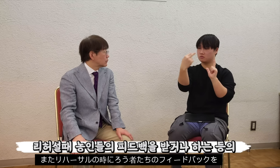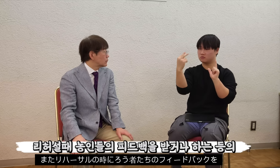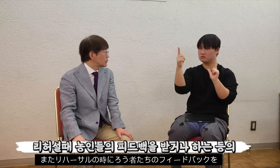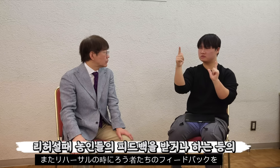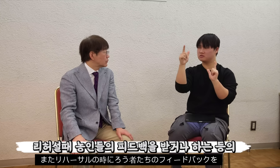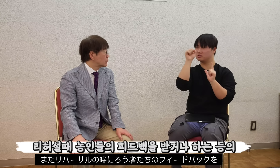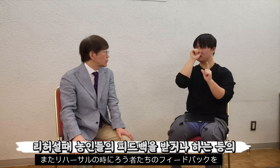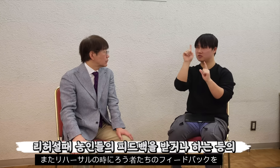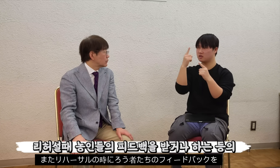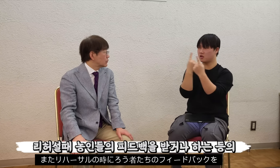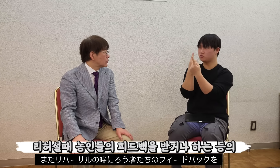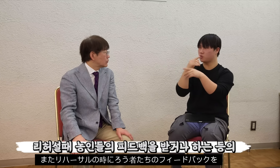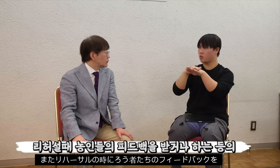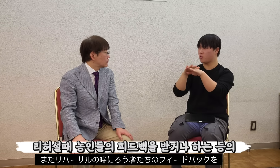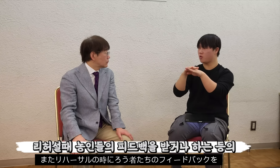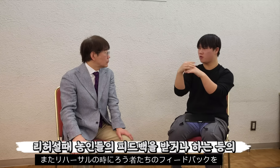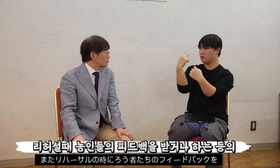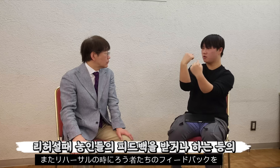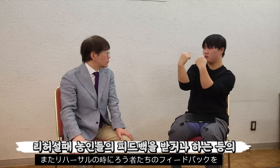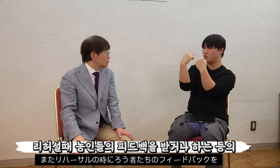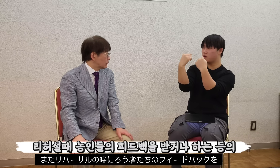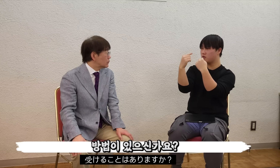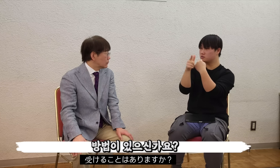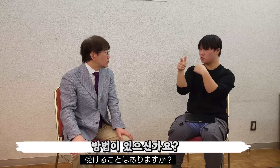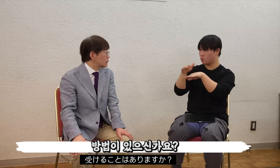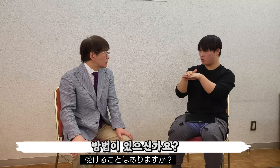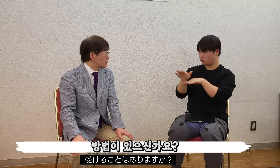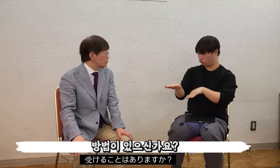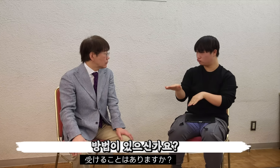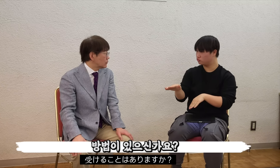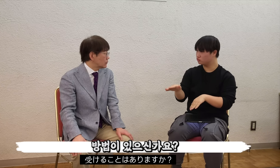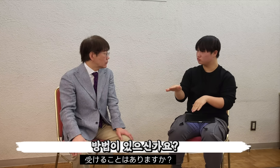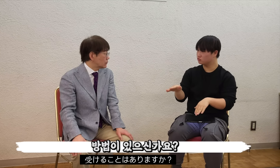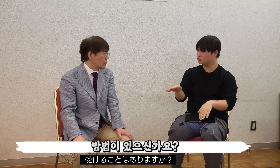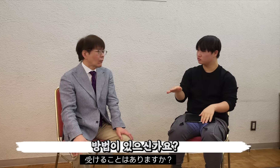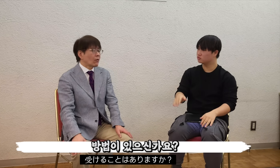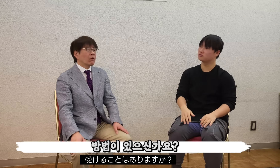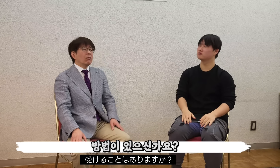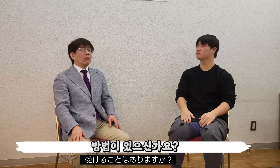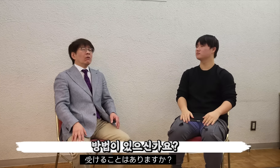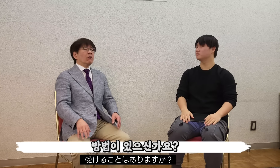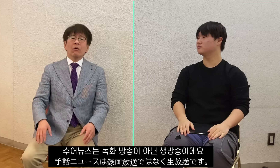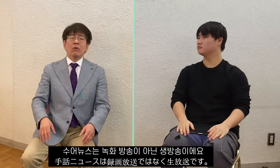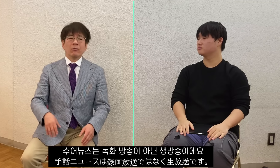such as receiving feedback from the deaf during rehearsal?